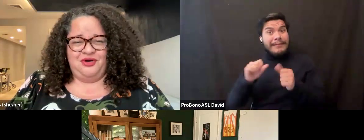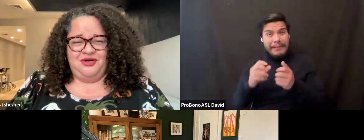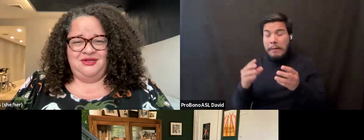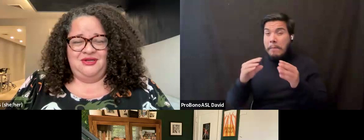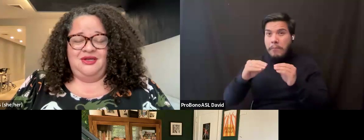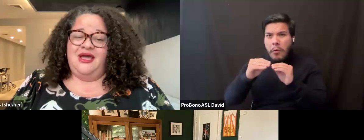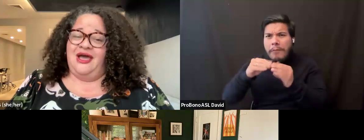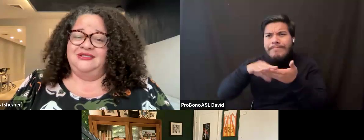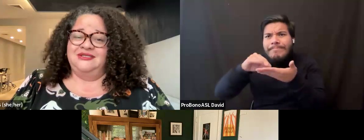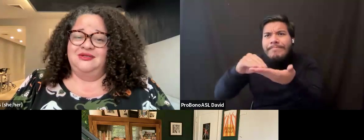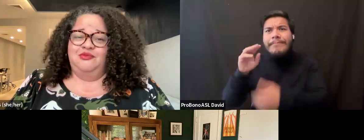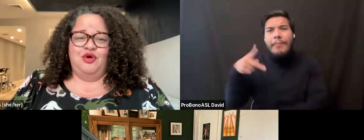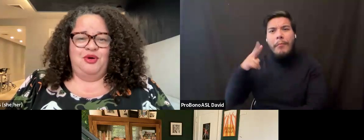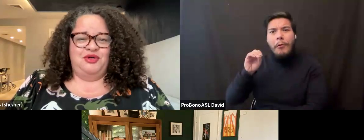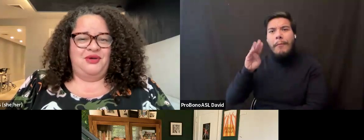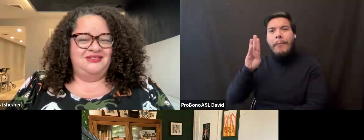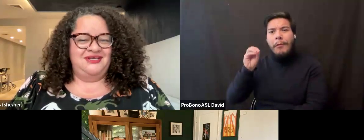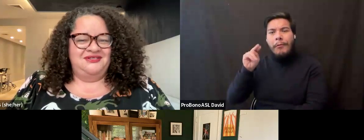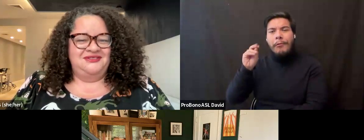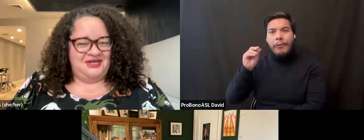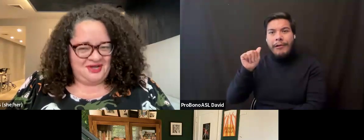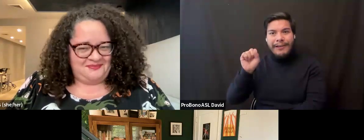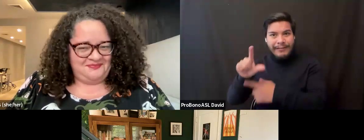work at probonoasl.com.